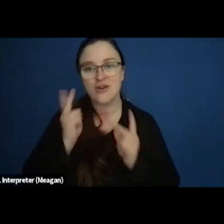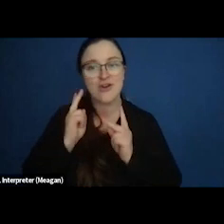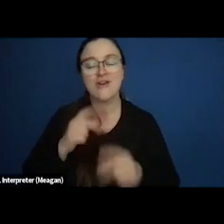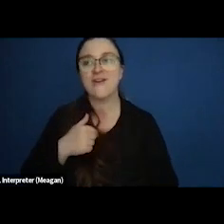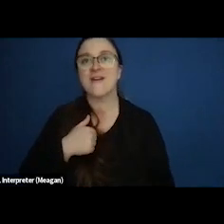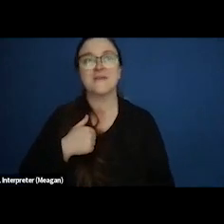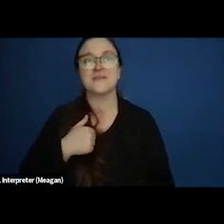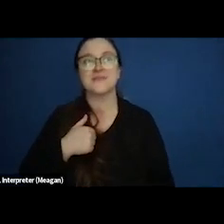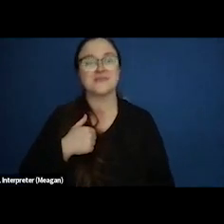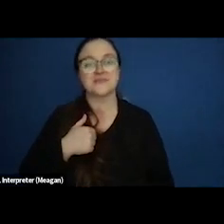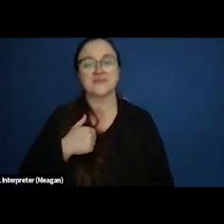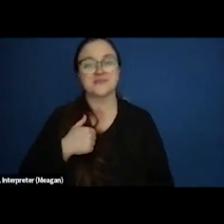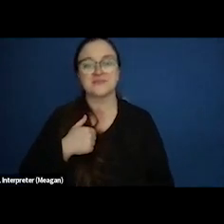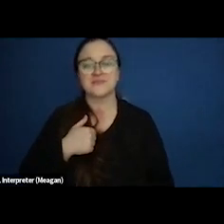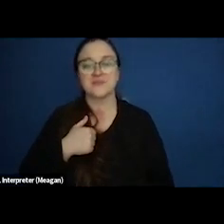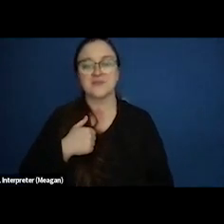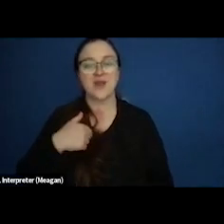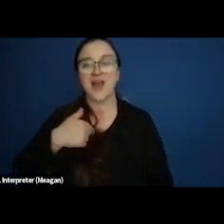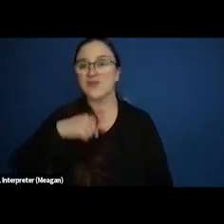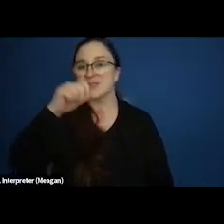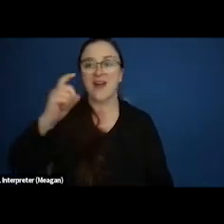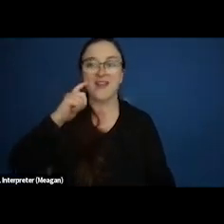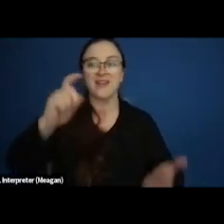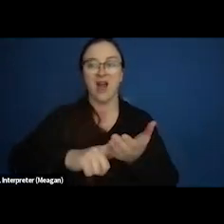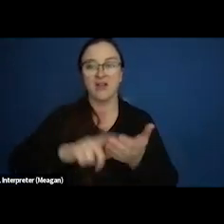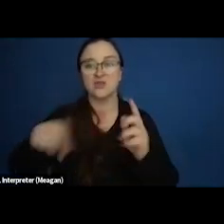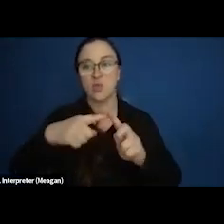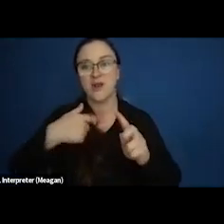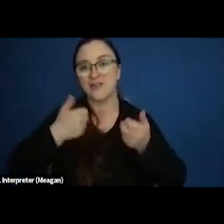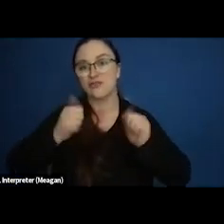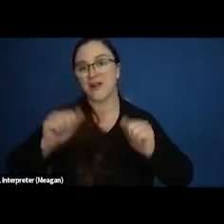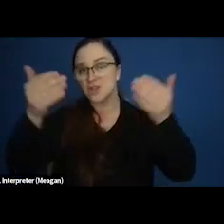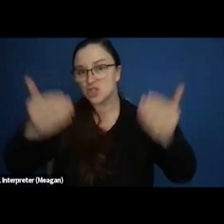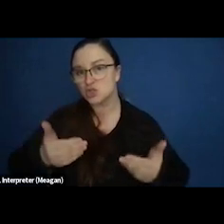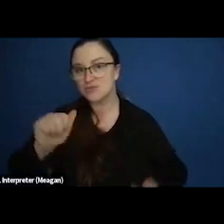I remember not even being acknowledged when trying to introduce myself to Tribal leaders.